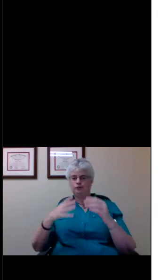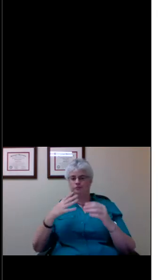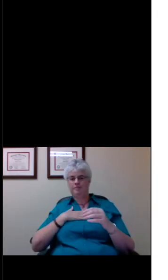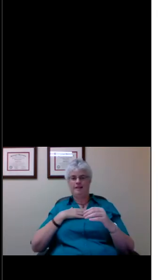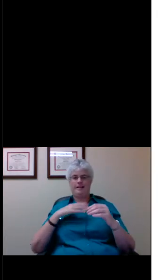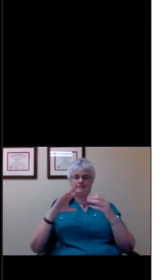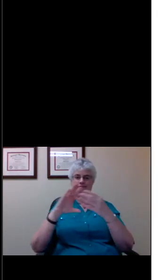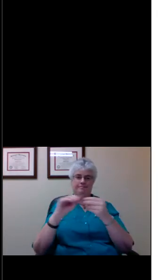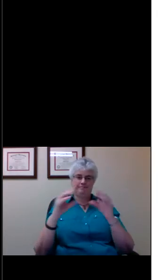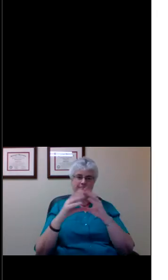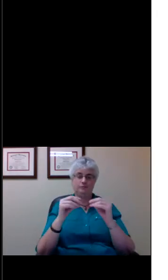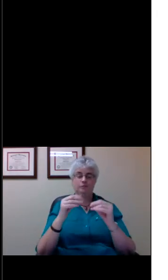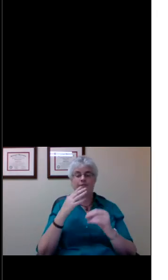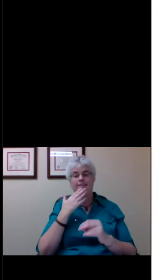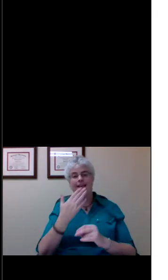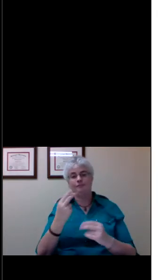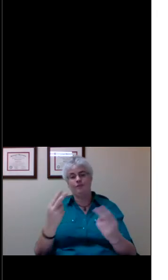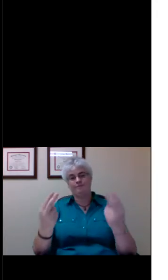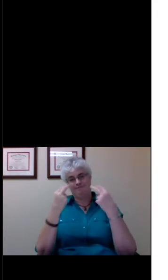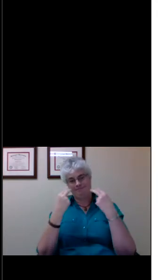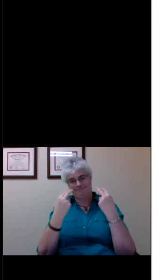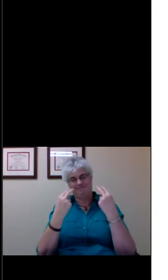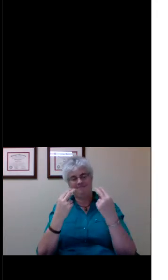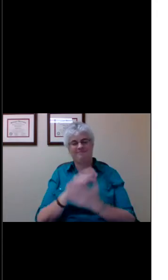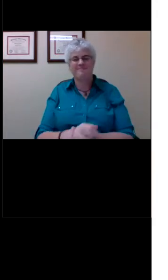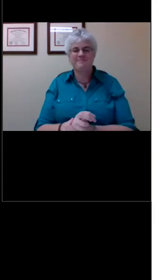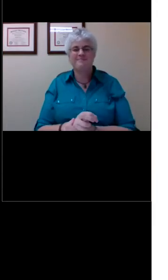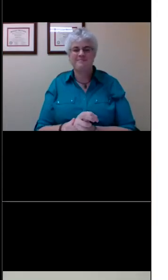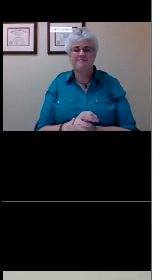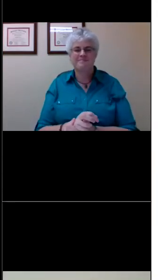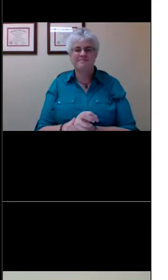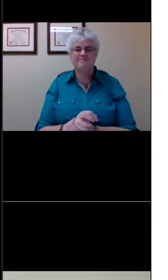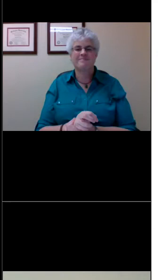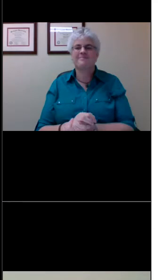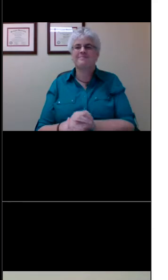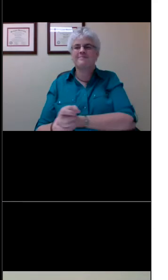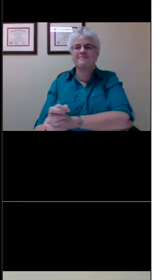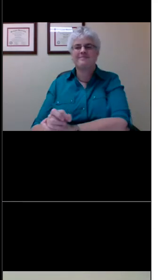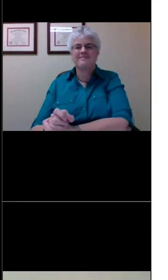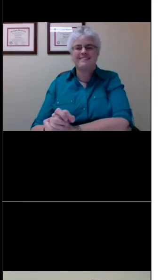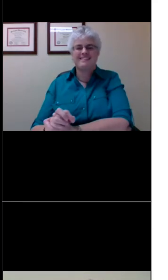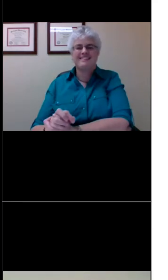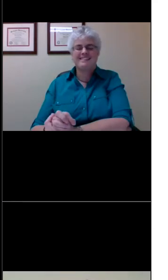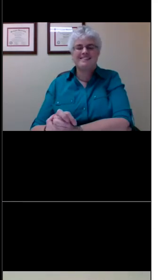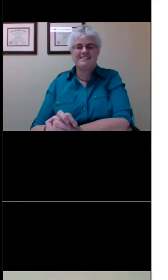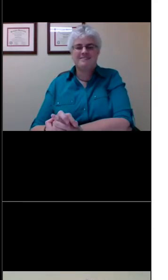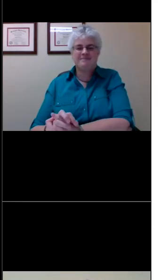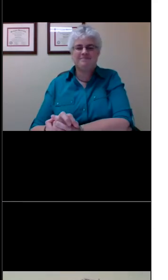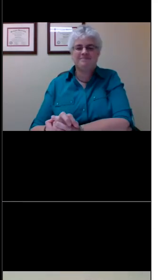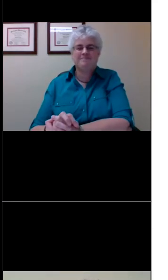So that is that wraps up my presentation. Thank you all for participating and I'll turn it back